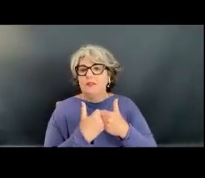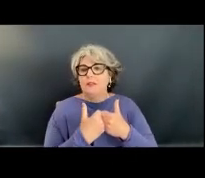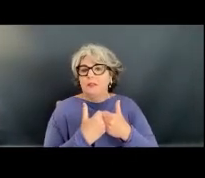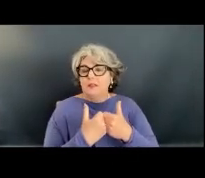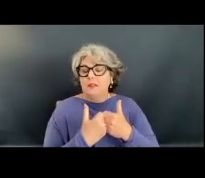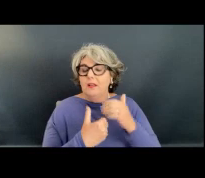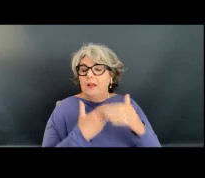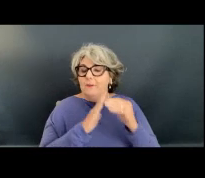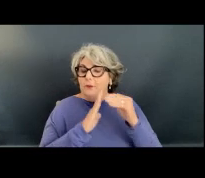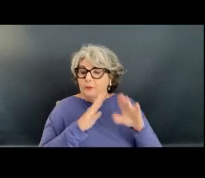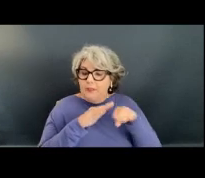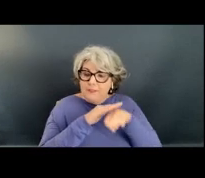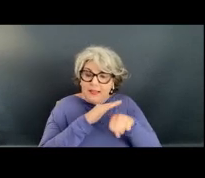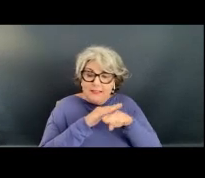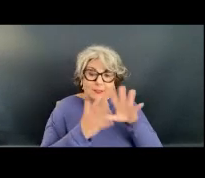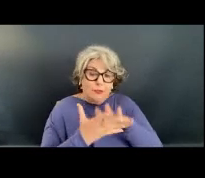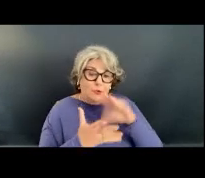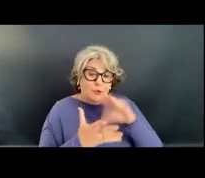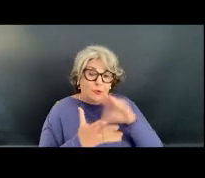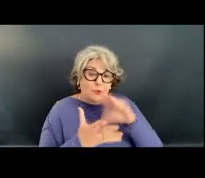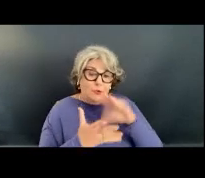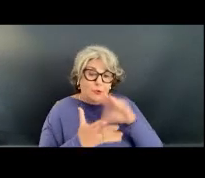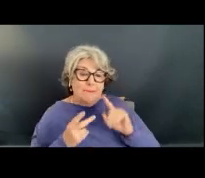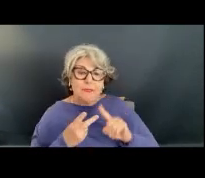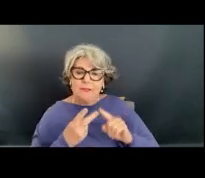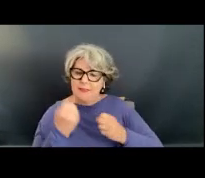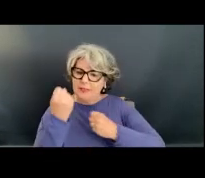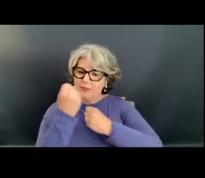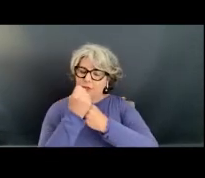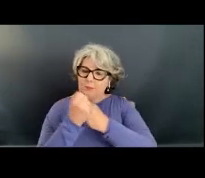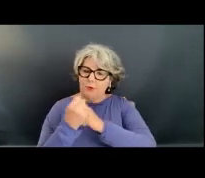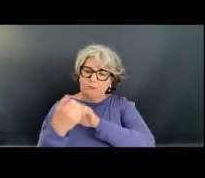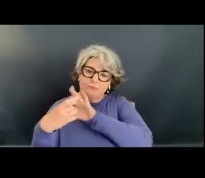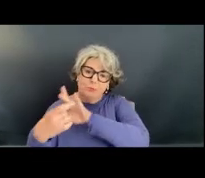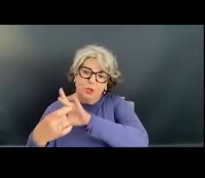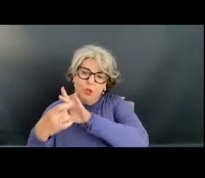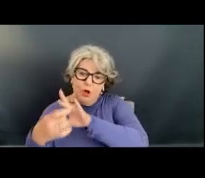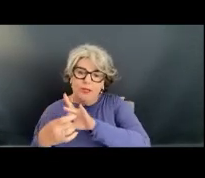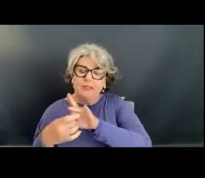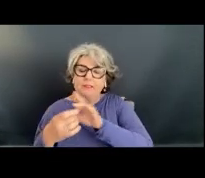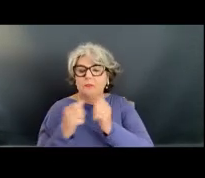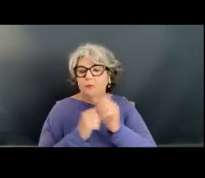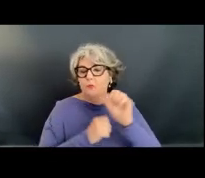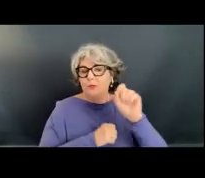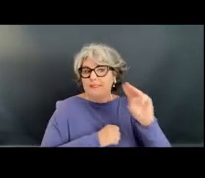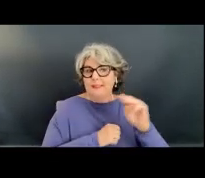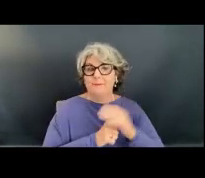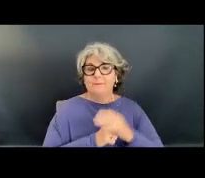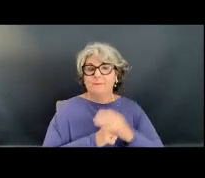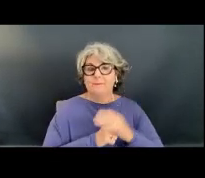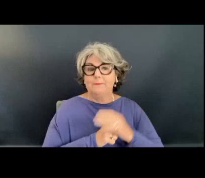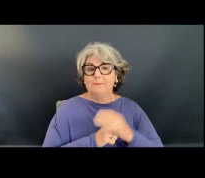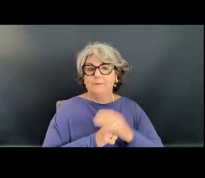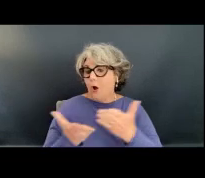students have access to learning experiences that support belonging. Instead, it is our hope that everyone in the room leaves with